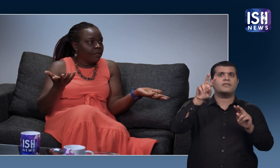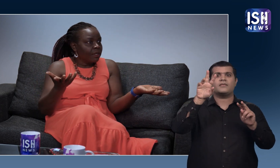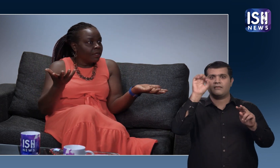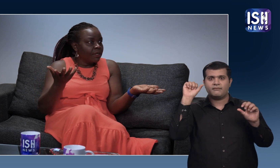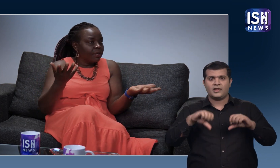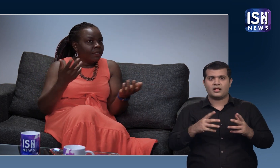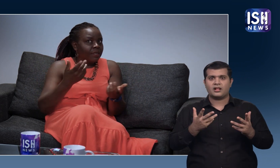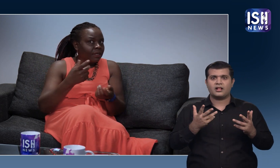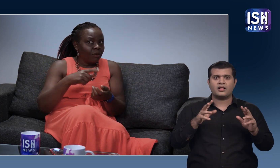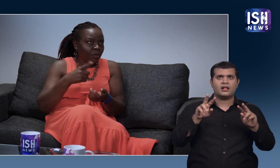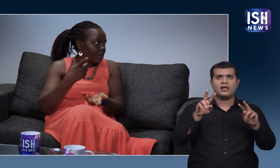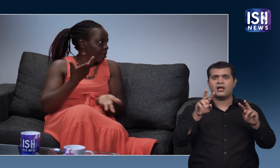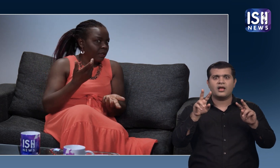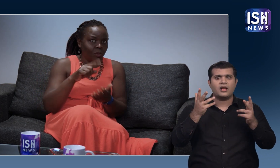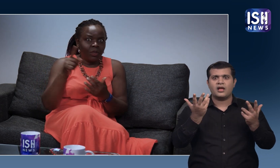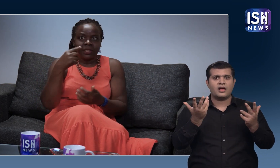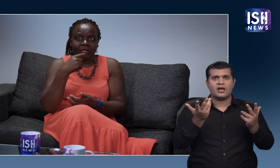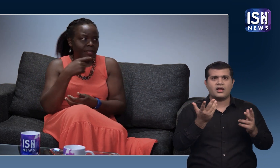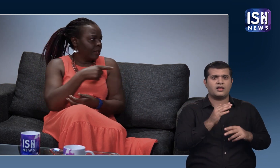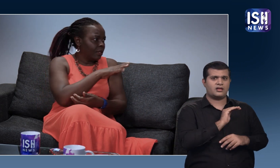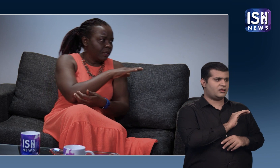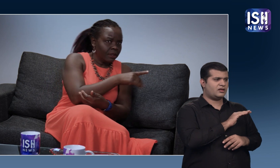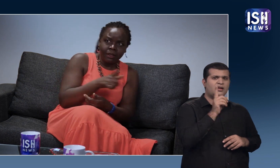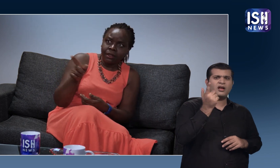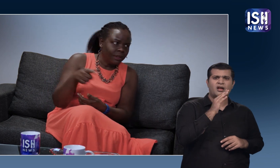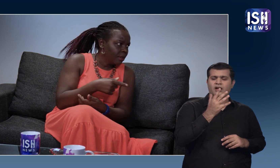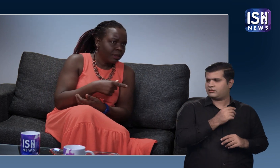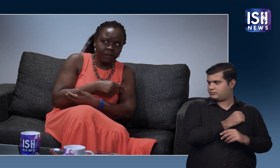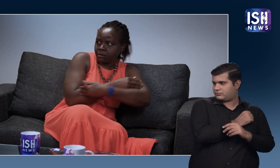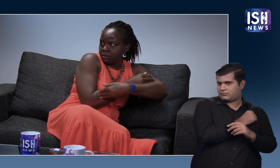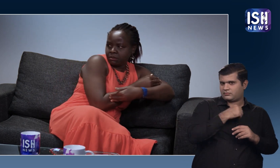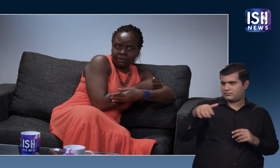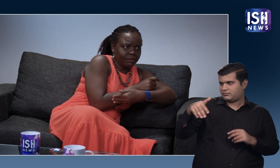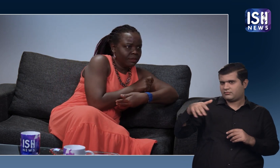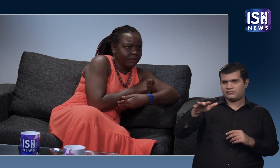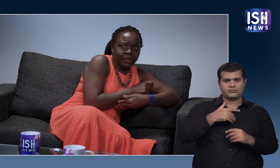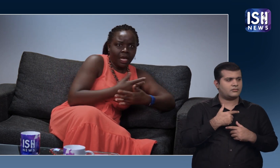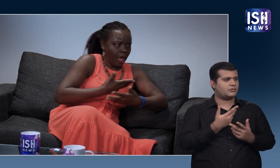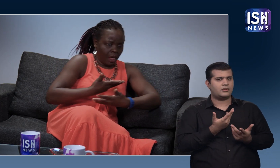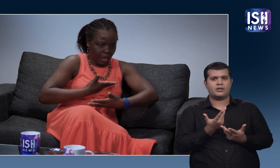The Deaf would be confused of what the teacher is saying? They would ask their classmates, who would try to shun them away.